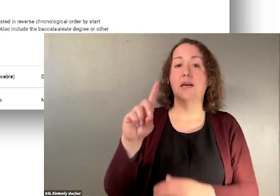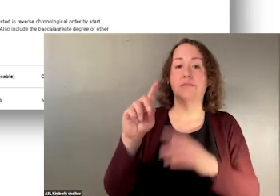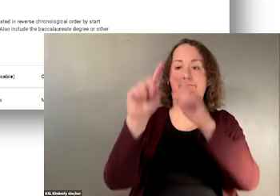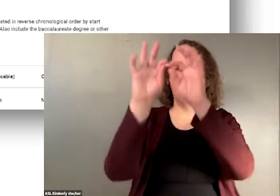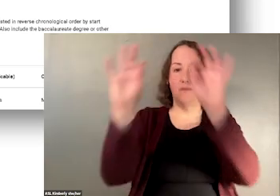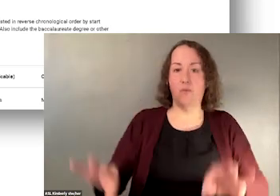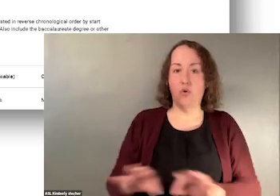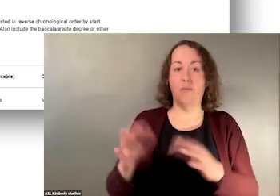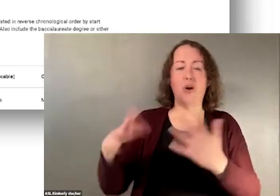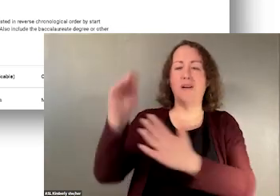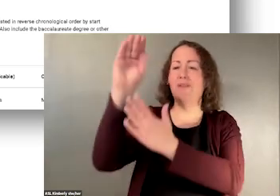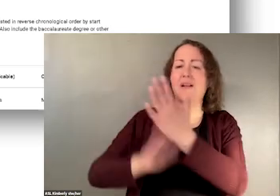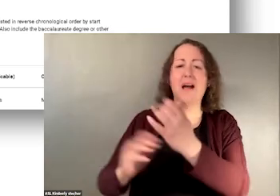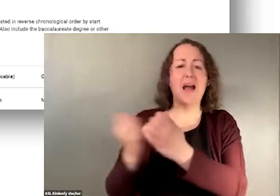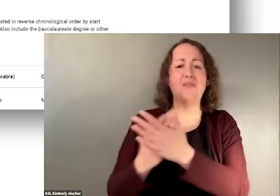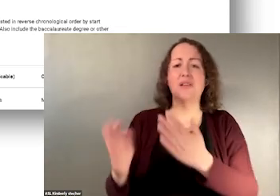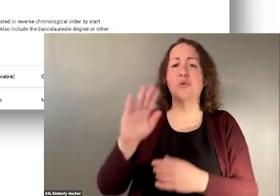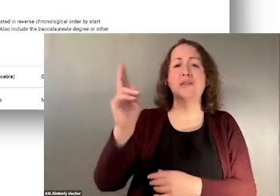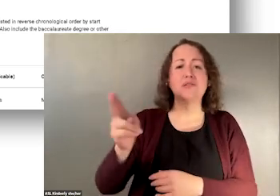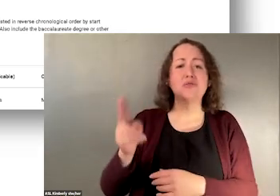where you went to school, your employment history --